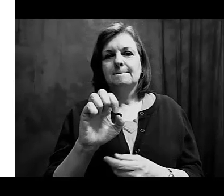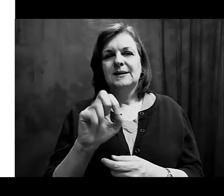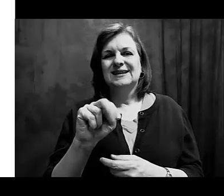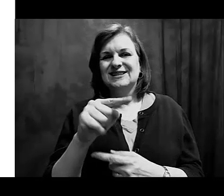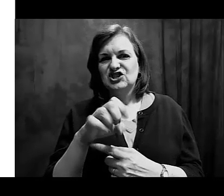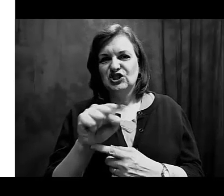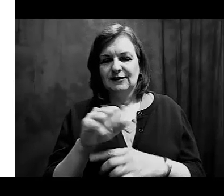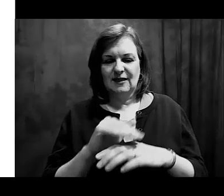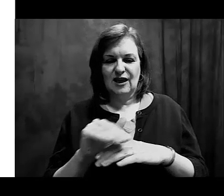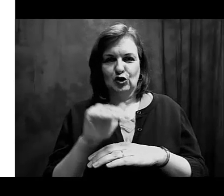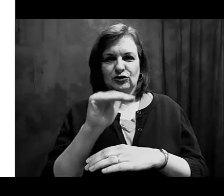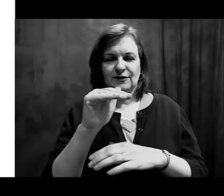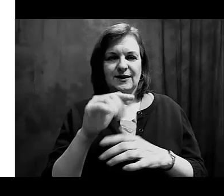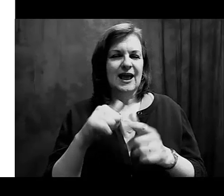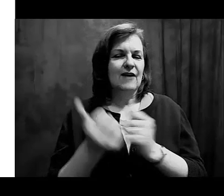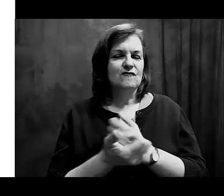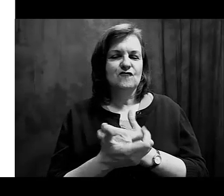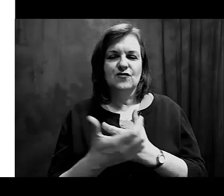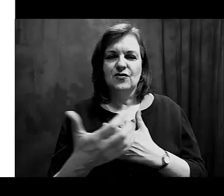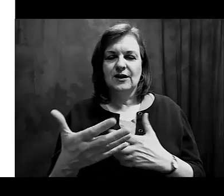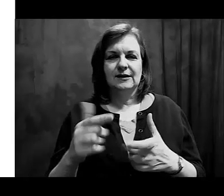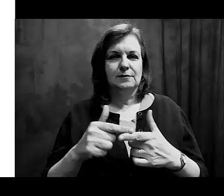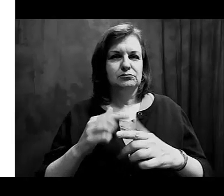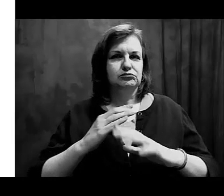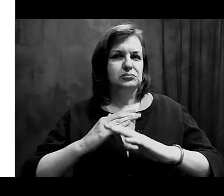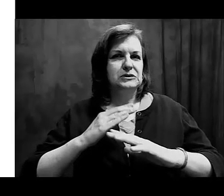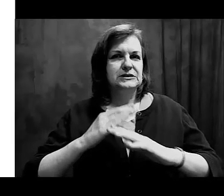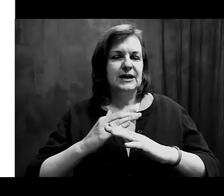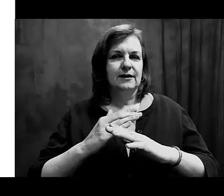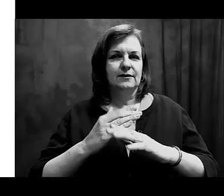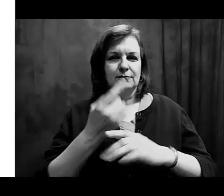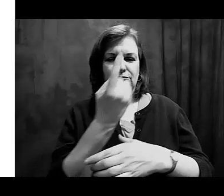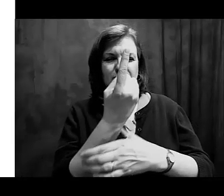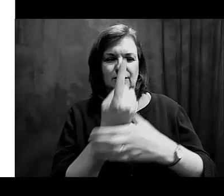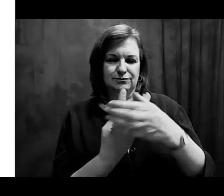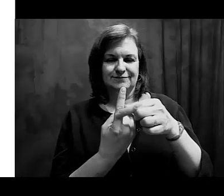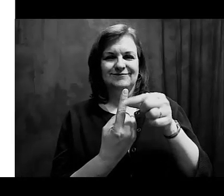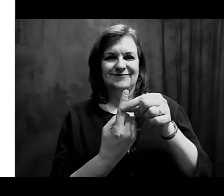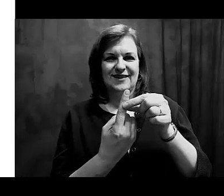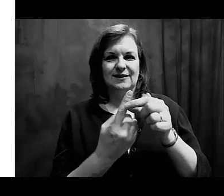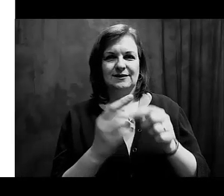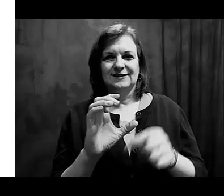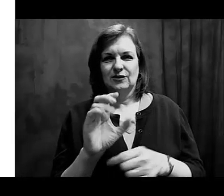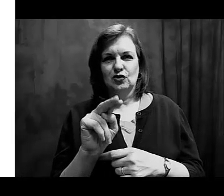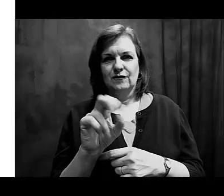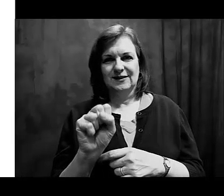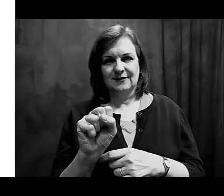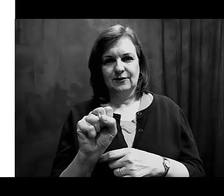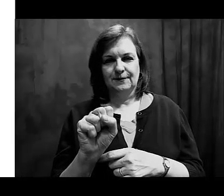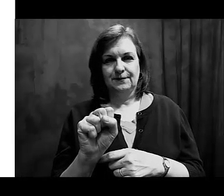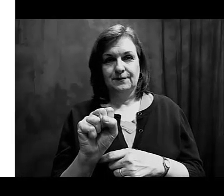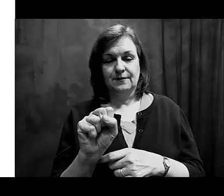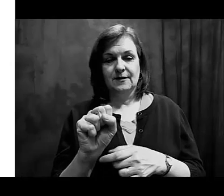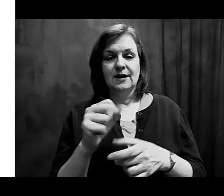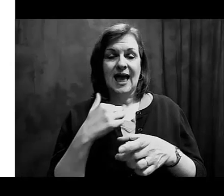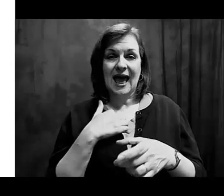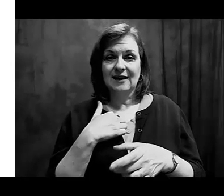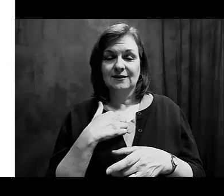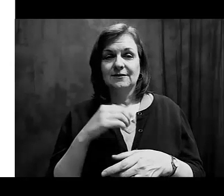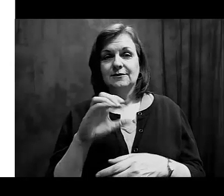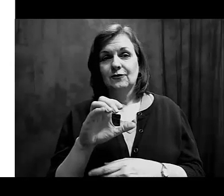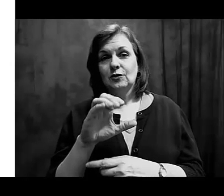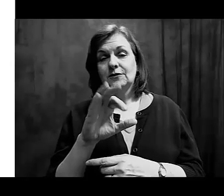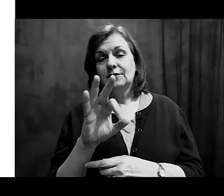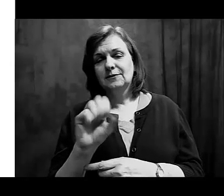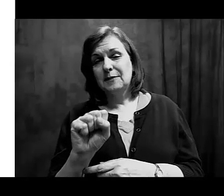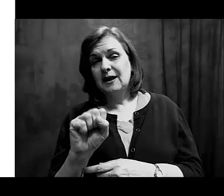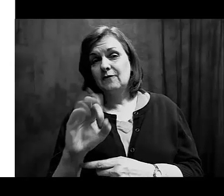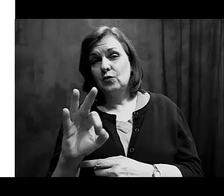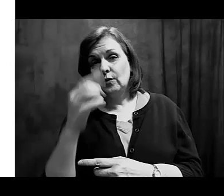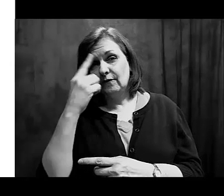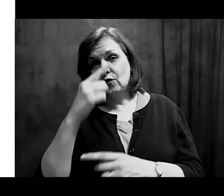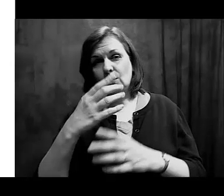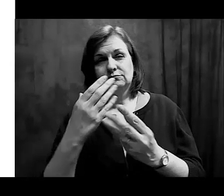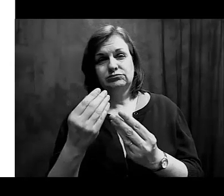all of these intervertebal disks -- everything to keep that central nervous system safe! It'll have cerebral spinal fluid for cushioning